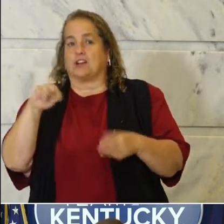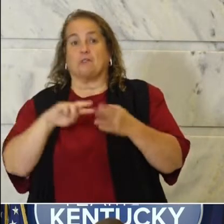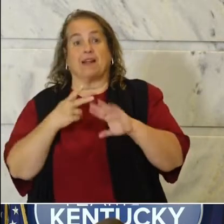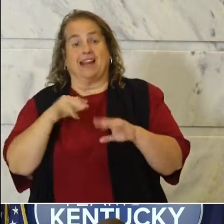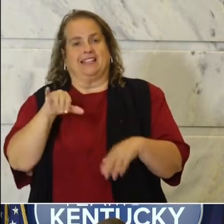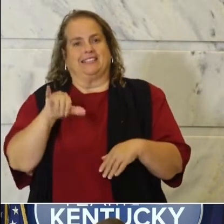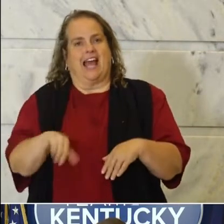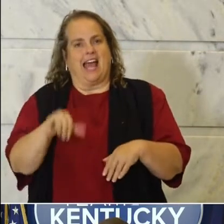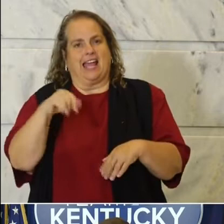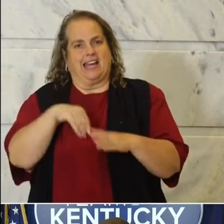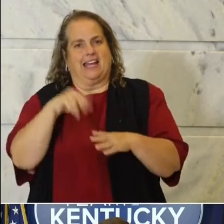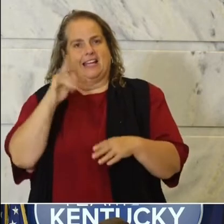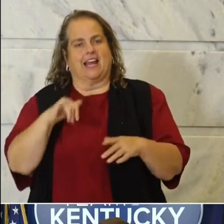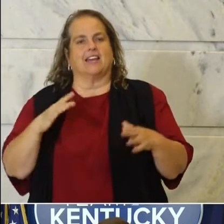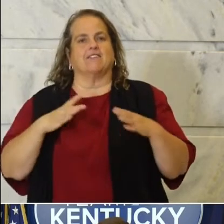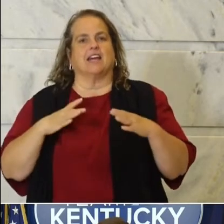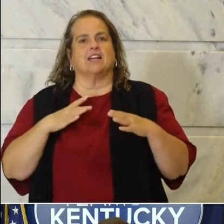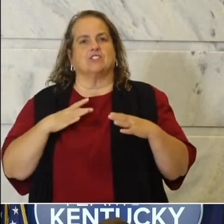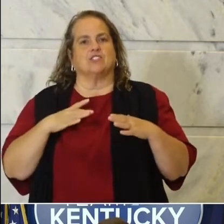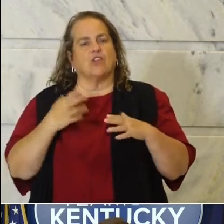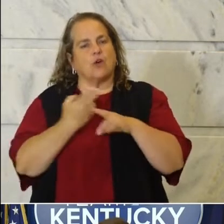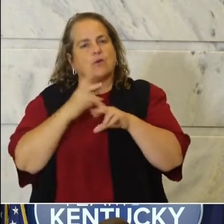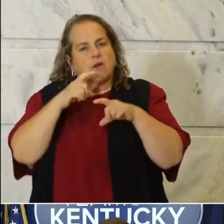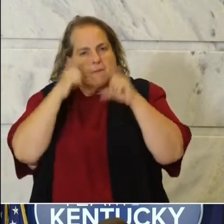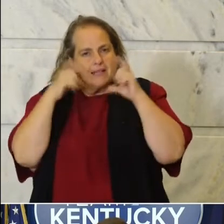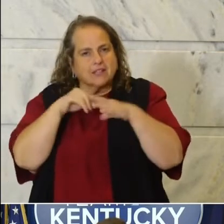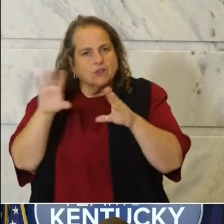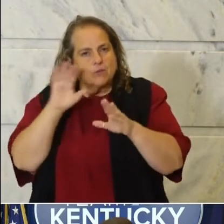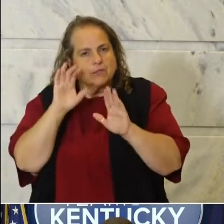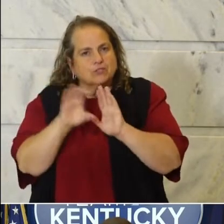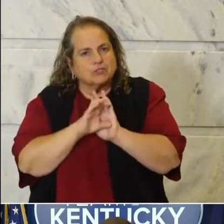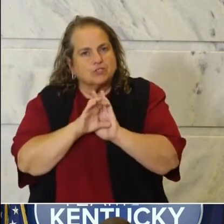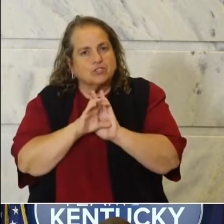there also wearing masks in their picture. This is I'm not kidding you.